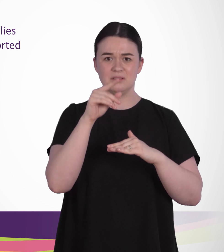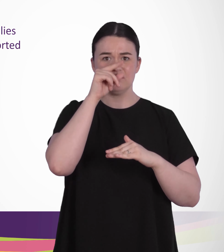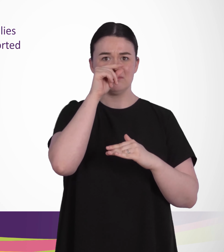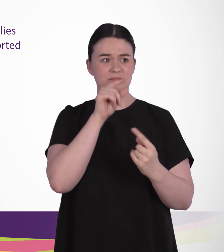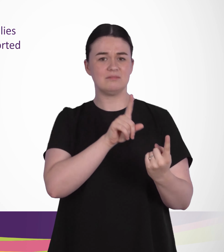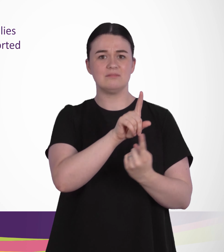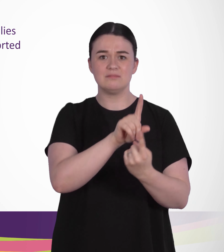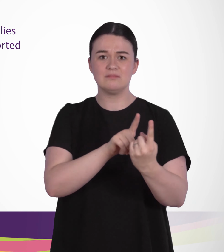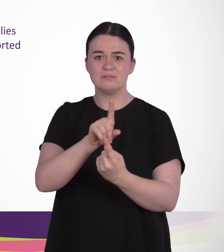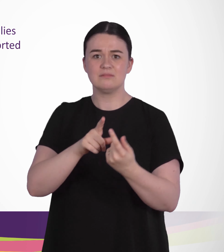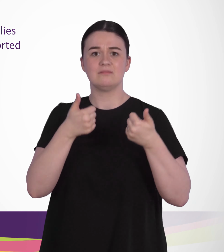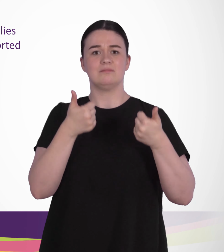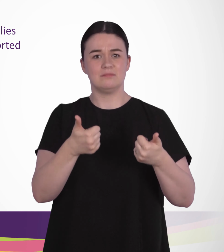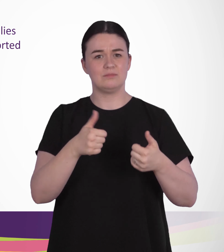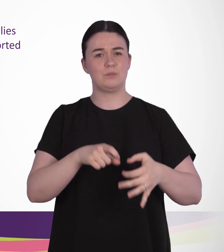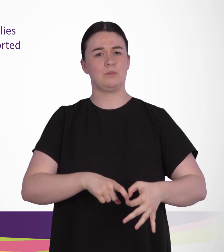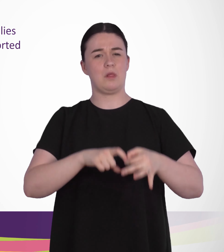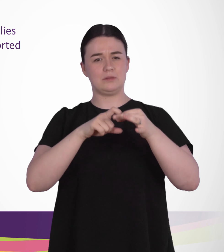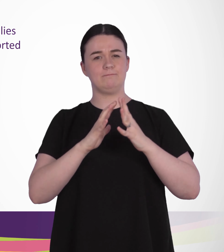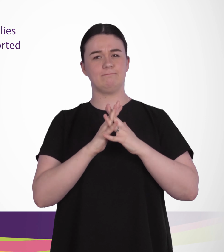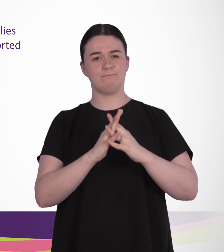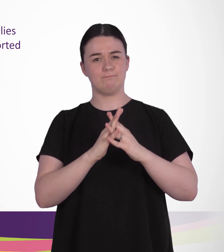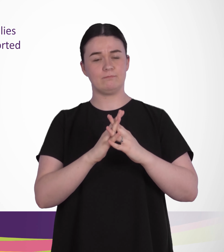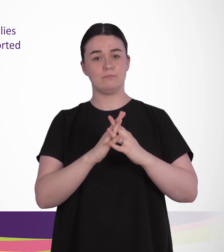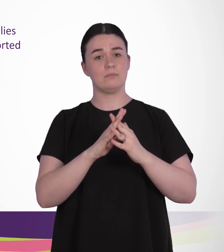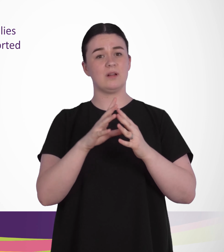spend quality time with children,